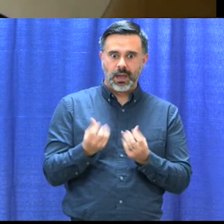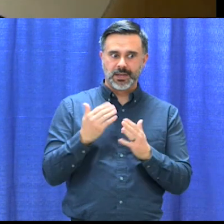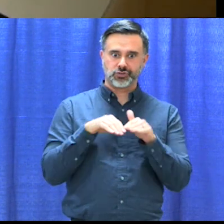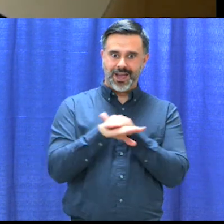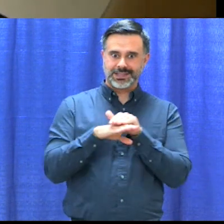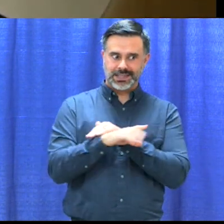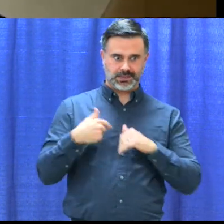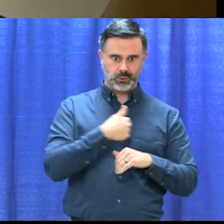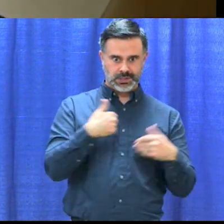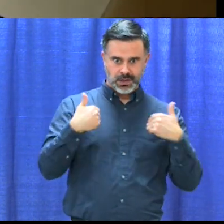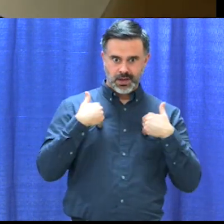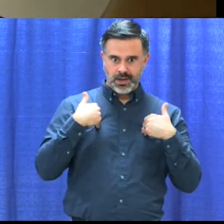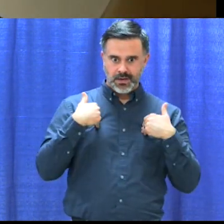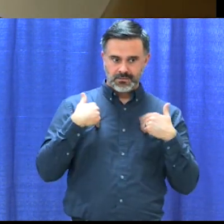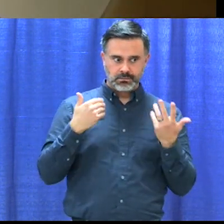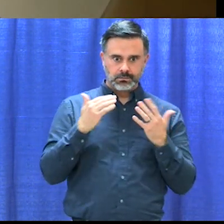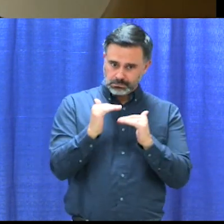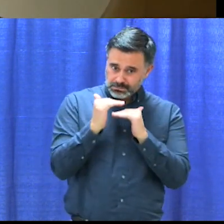Internet connectivity with our families.